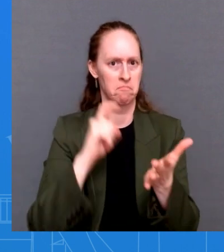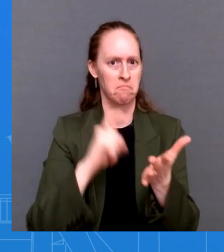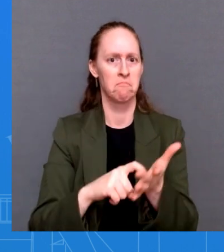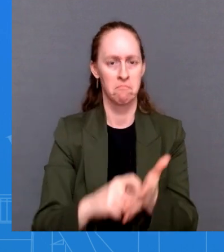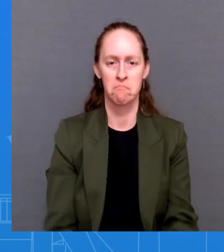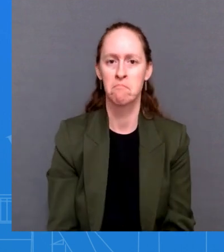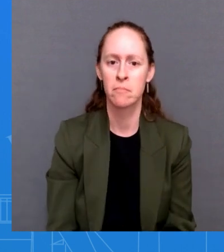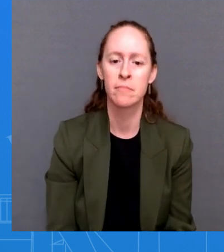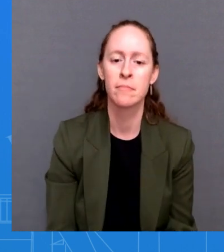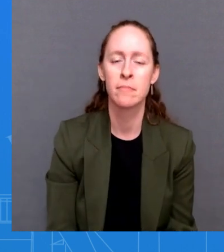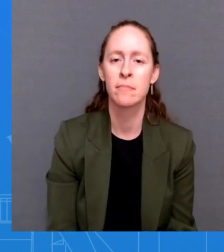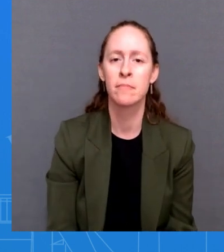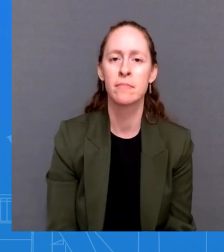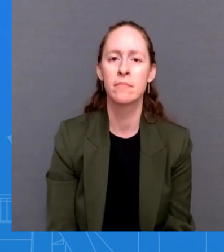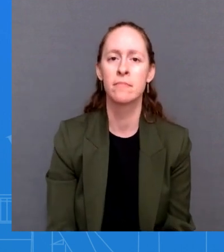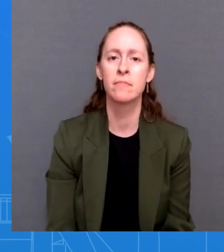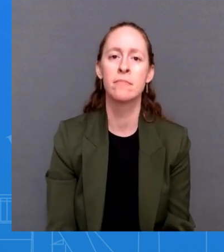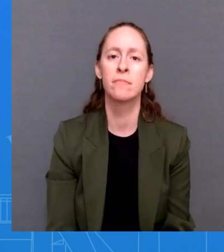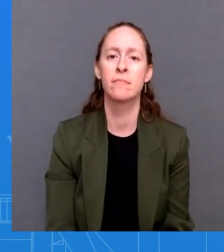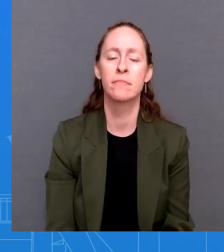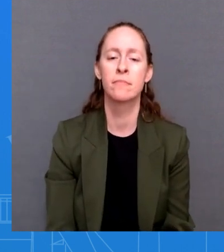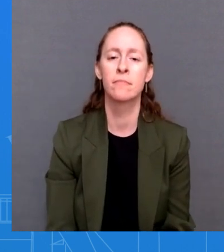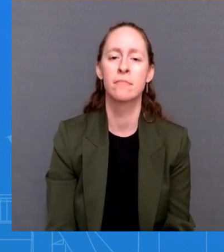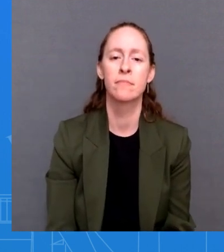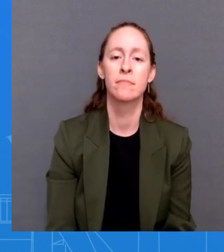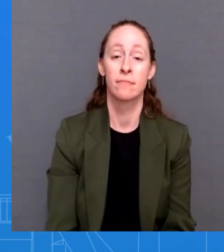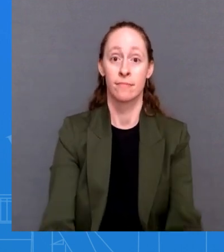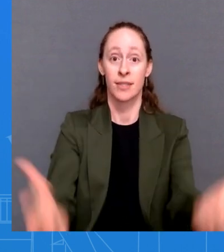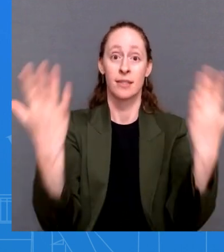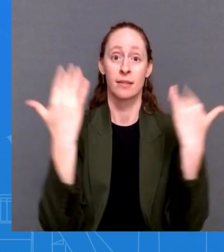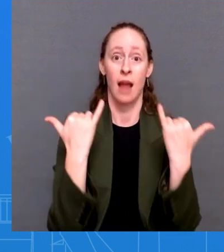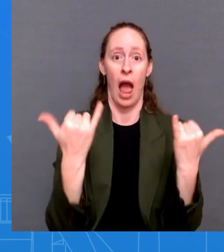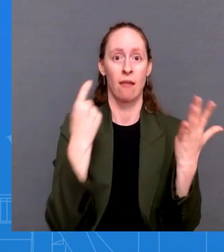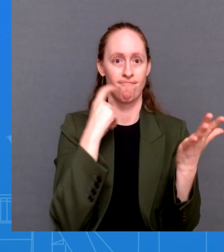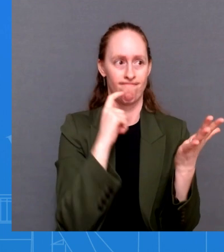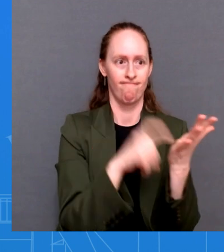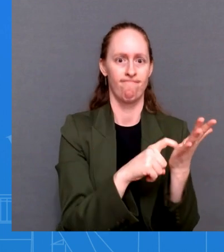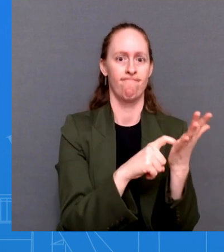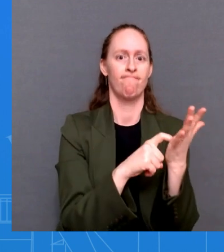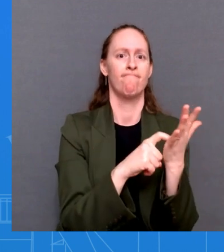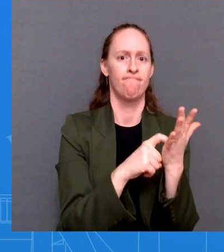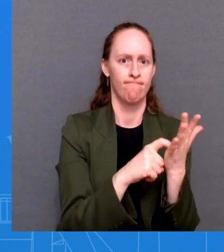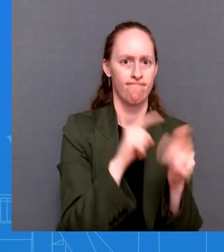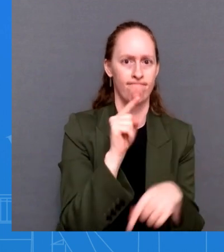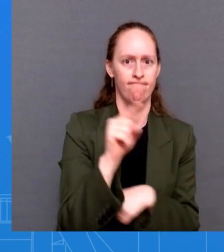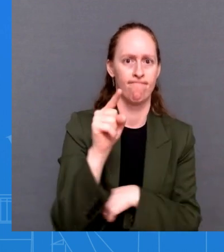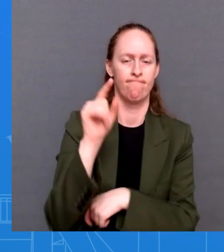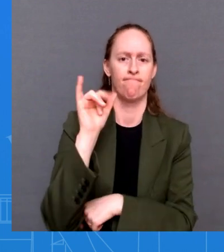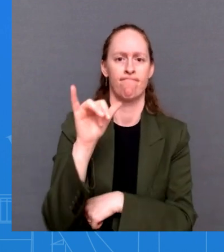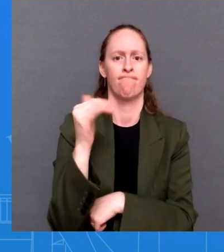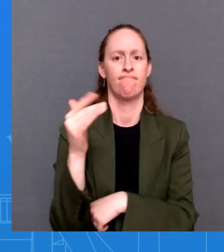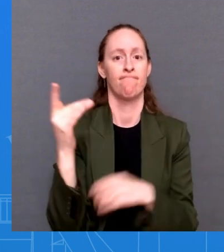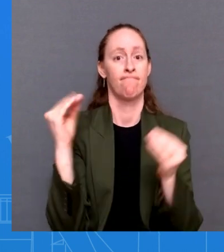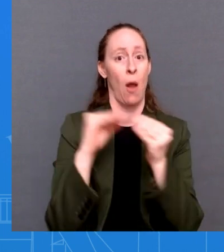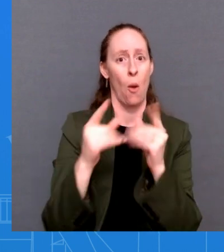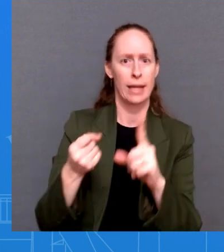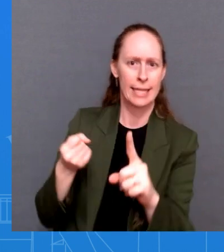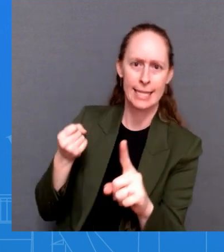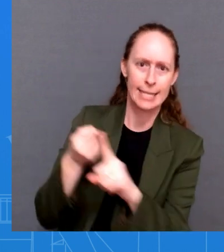Which further highlights the importance of equity in vaccine administration? Given the early evidence of racial and ethnic disparities